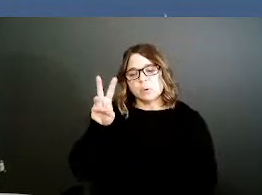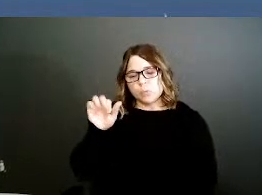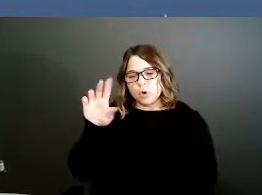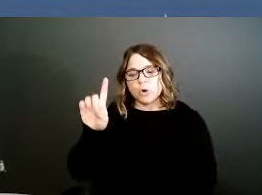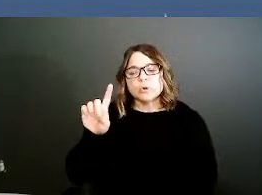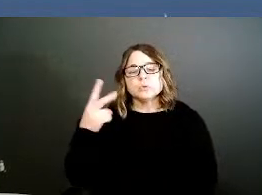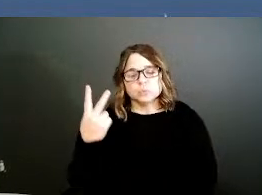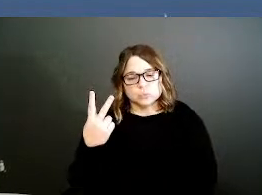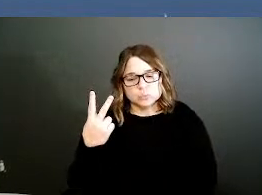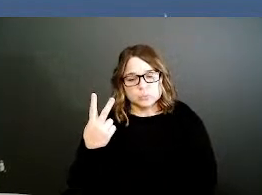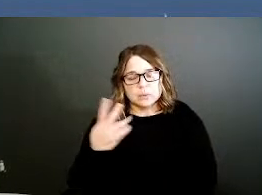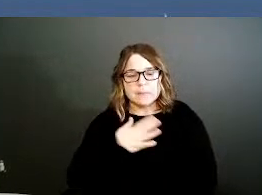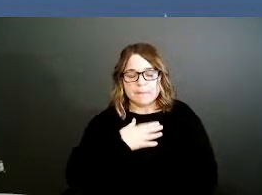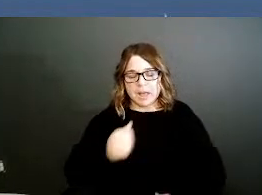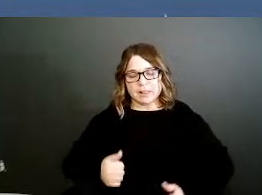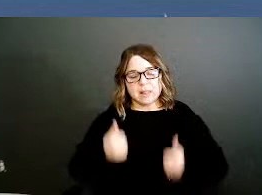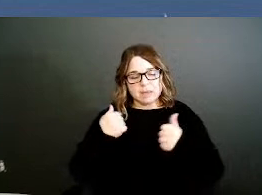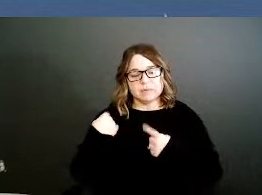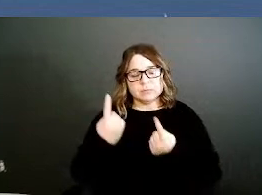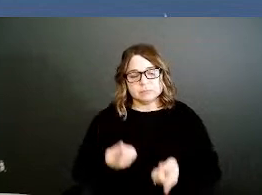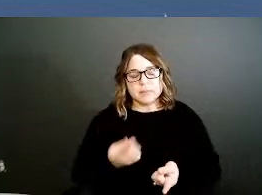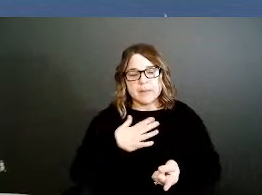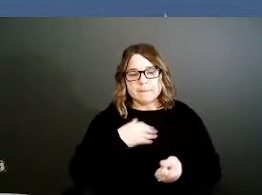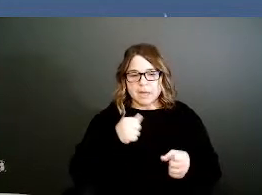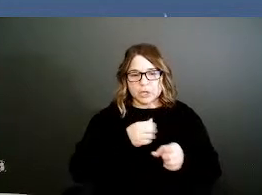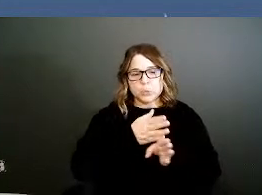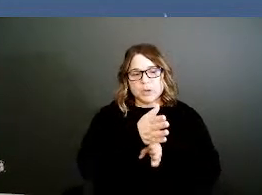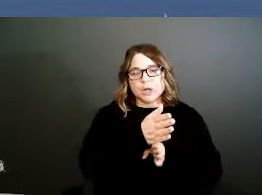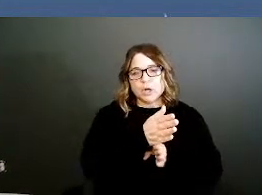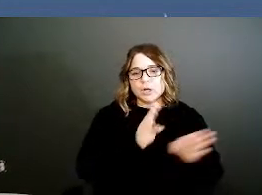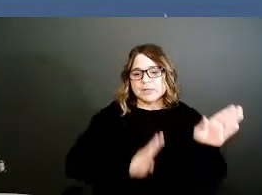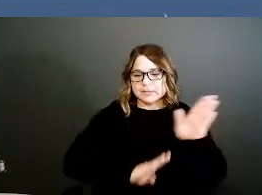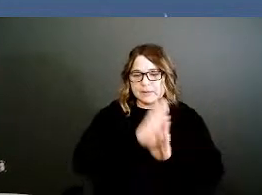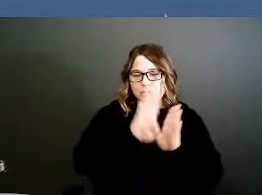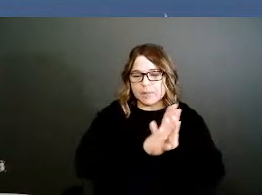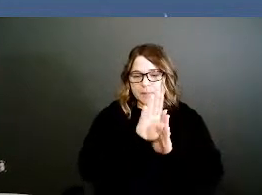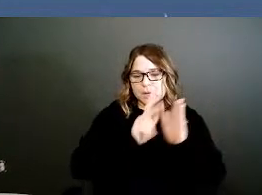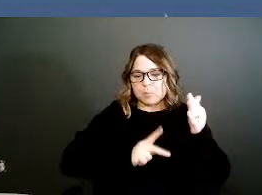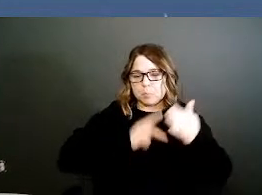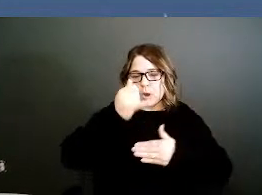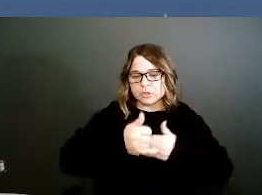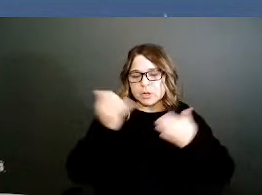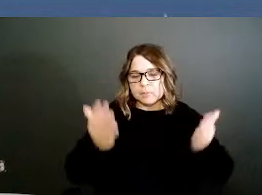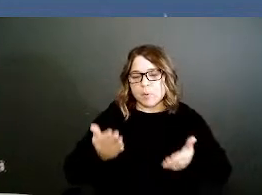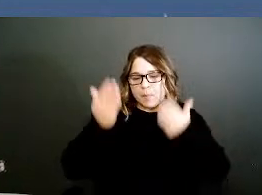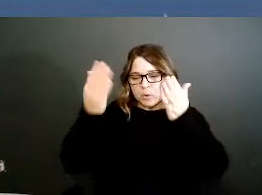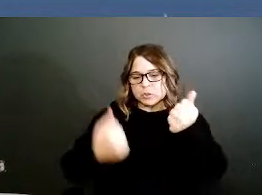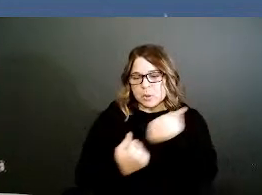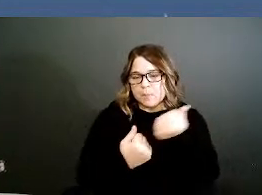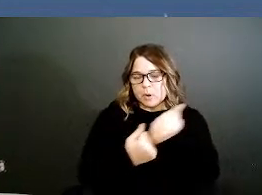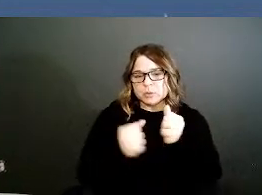OVER MY LIFE, ONE OF MY CAREERS INVOLVED DEVELOPING PROJECT PROPOSALS AND SUPPORTING THEM WITH APPROPRIATE FINANCIAL ANALYSIS.